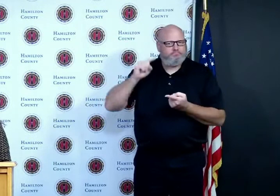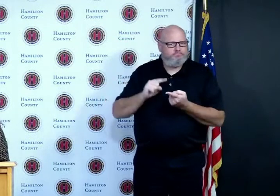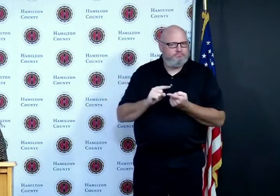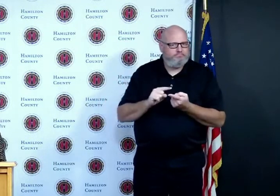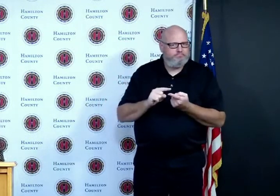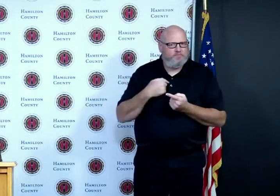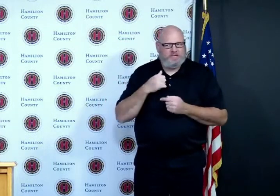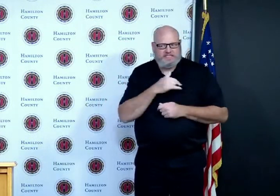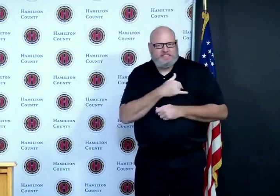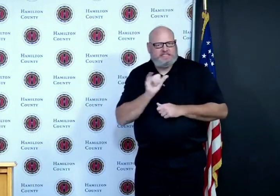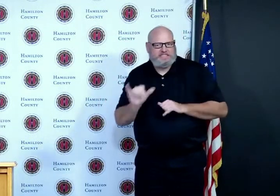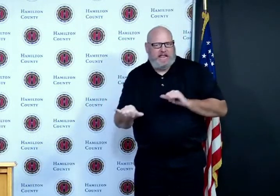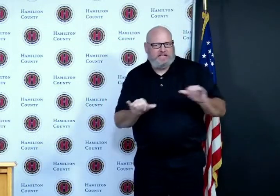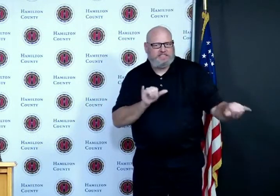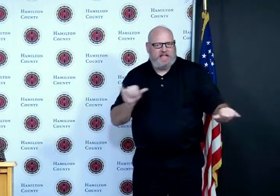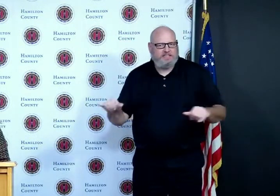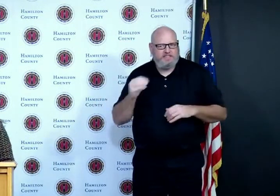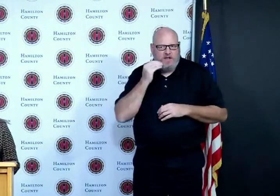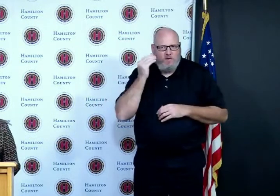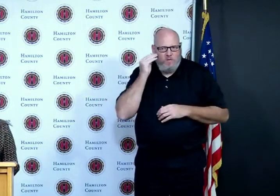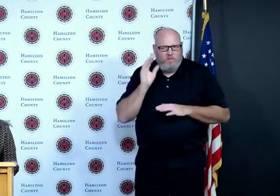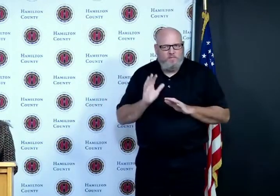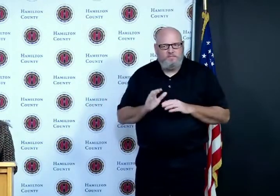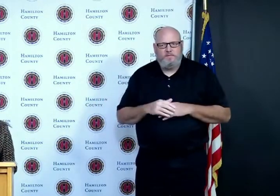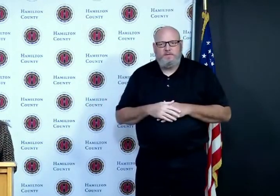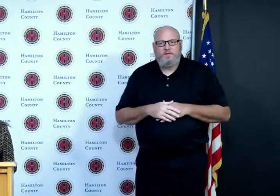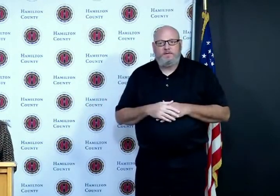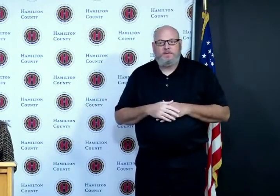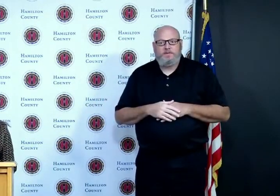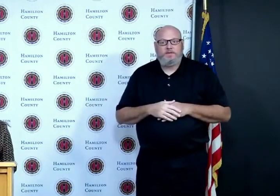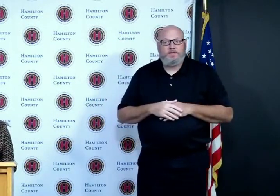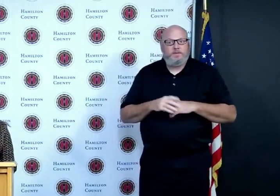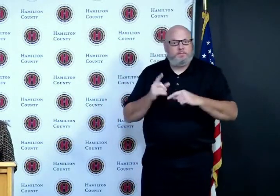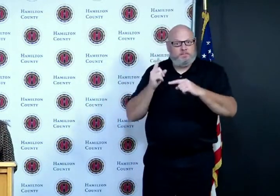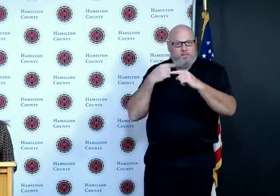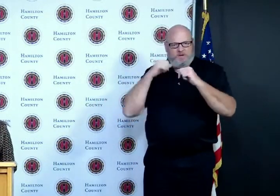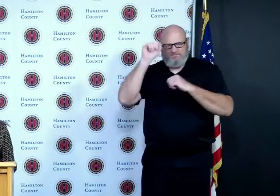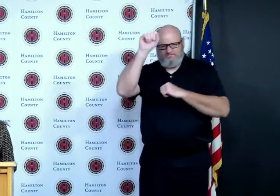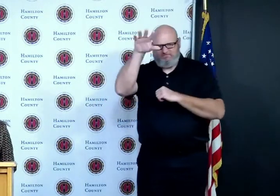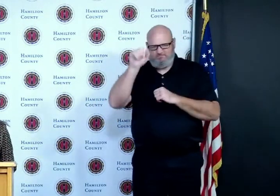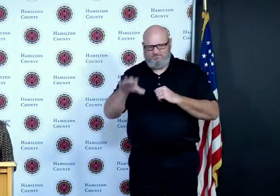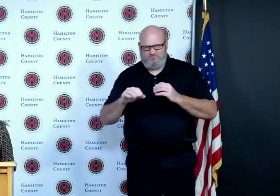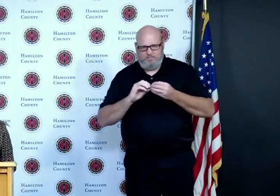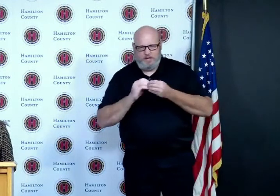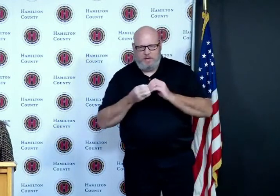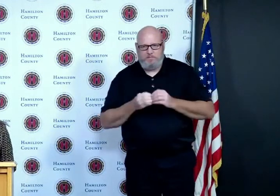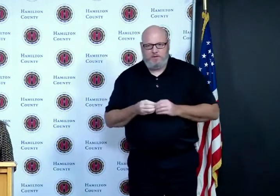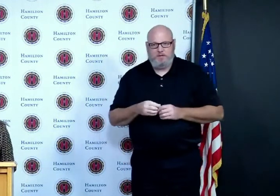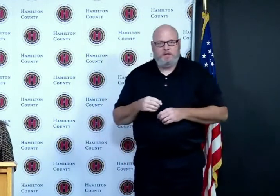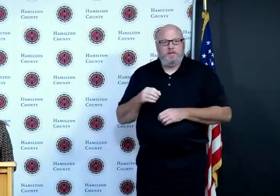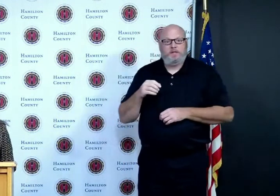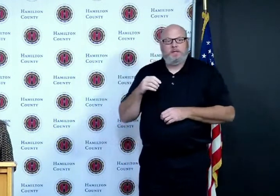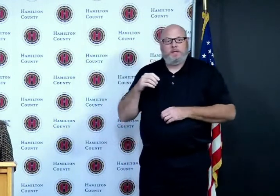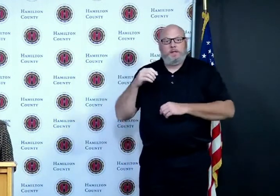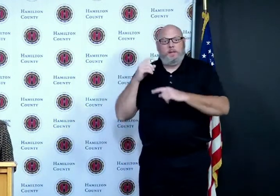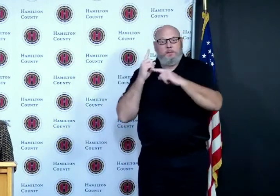the total positive cases in Hamilton County as of today stand 9,858